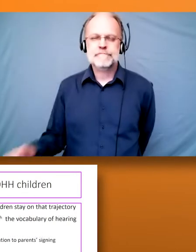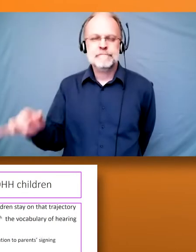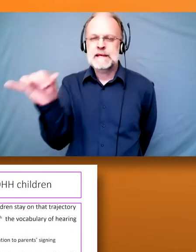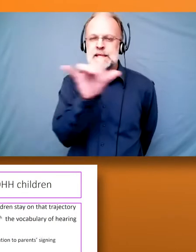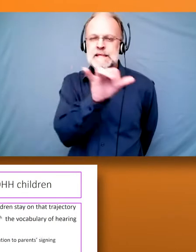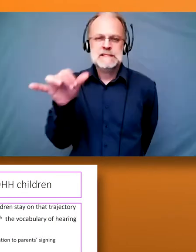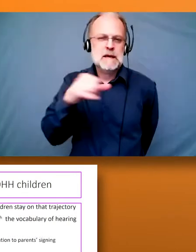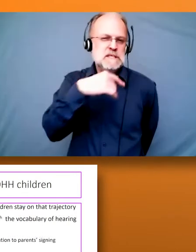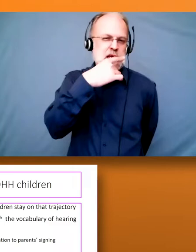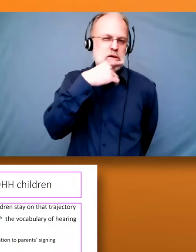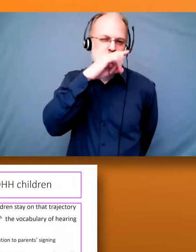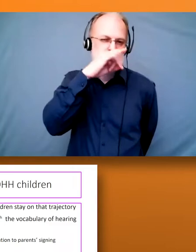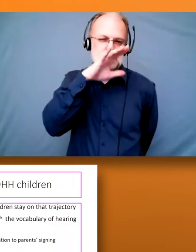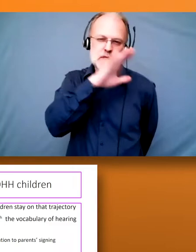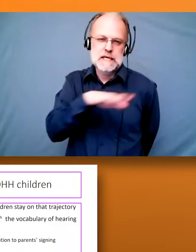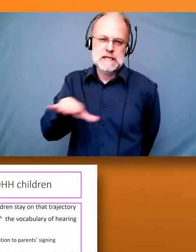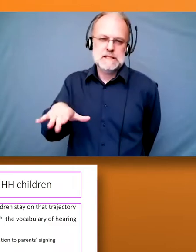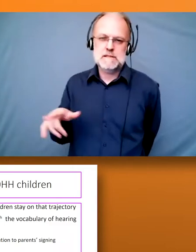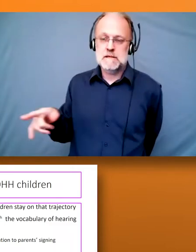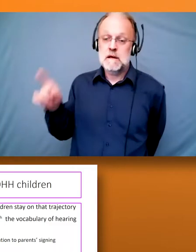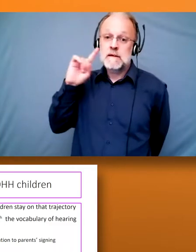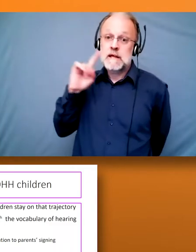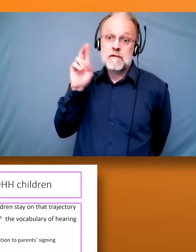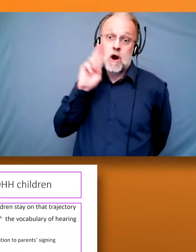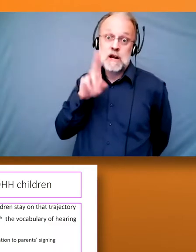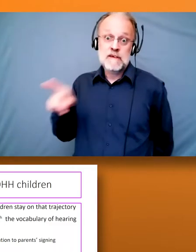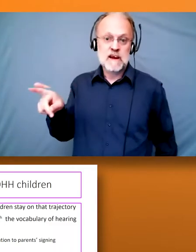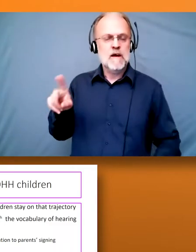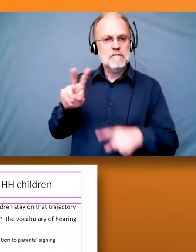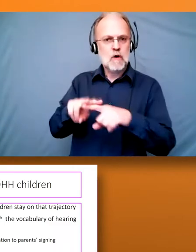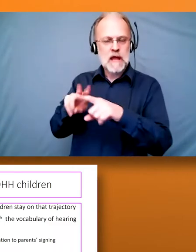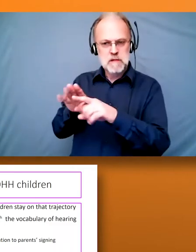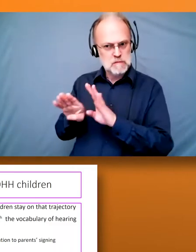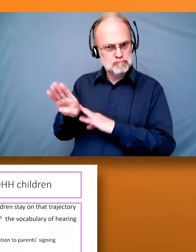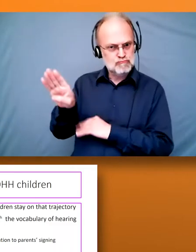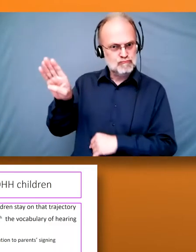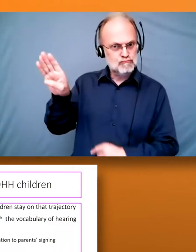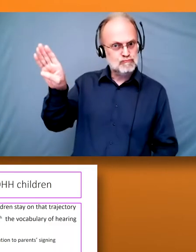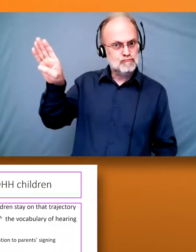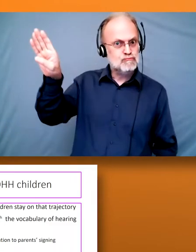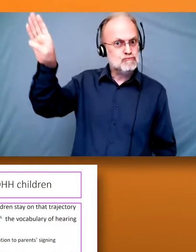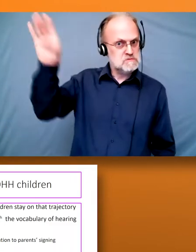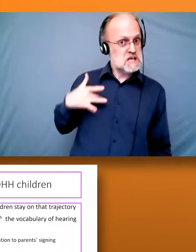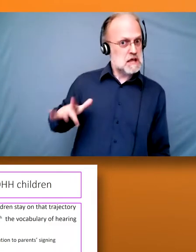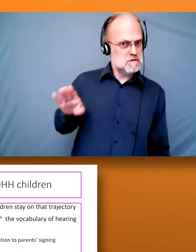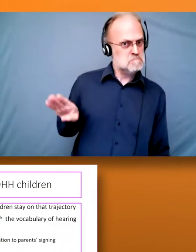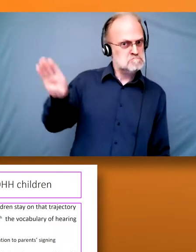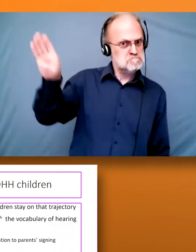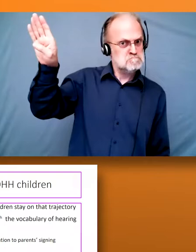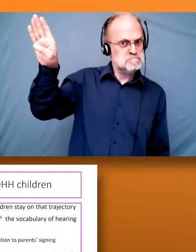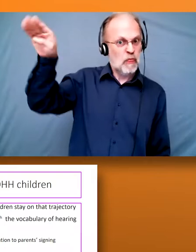So just like hearing kids, for deaf and hard-of-hearing kids, once they're on a vocabulary trajectory, they tend to stay on that trajectory.